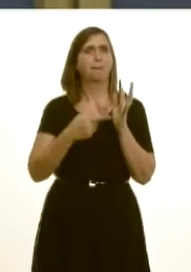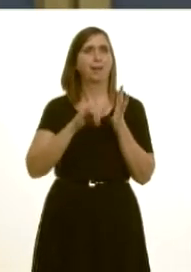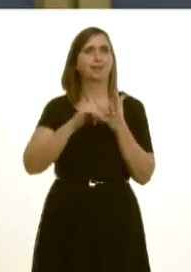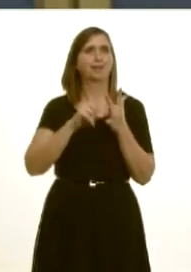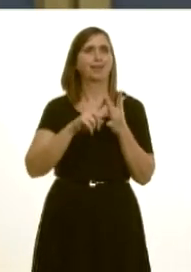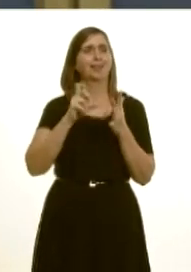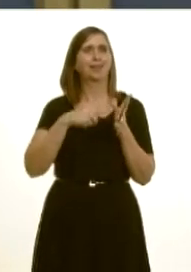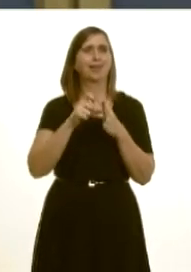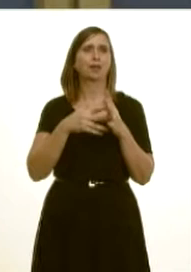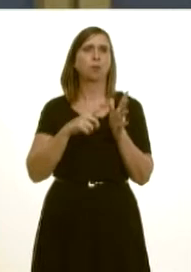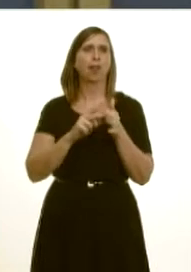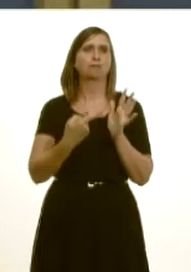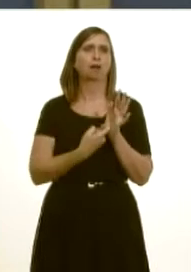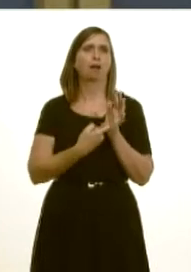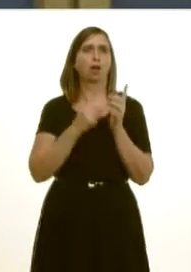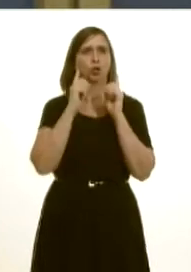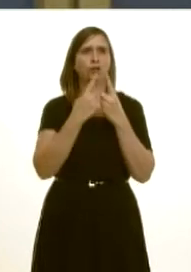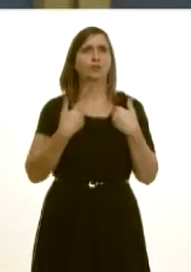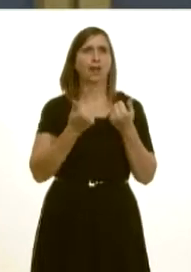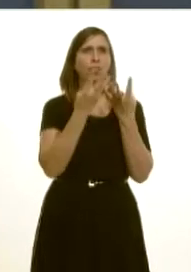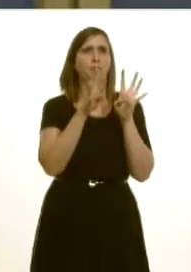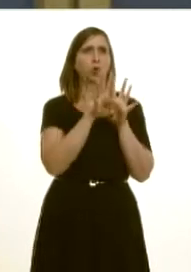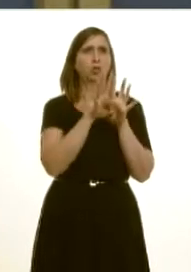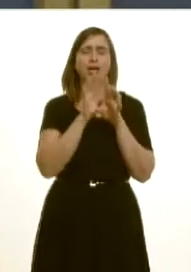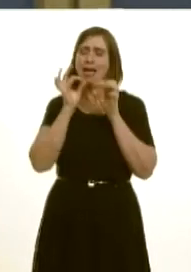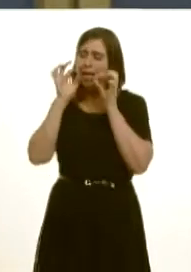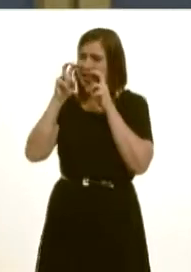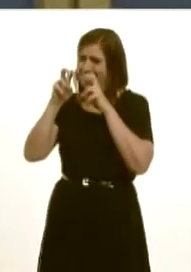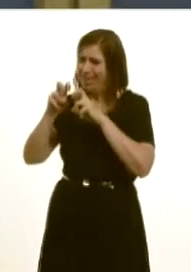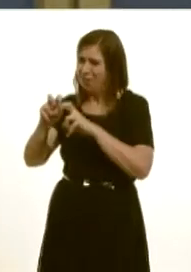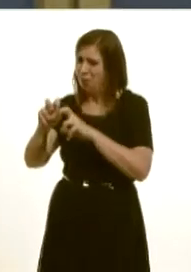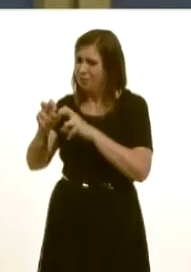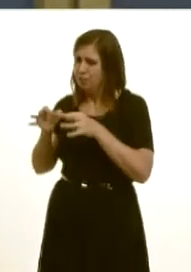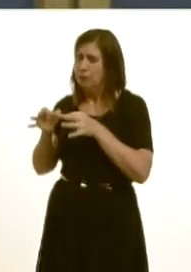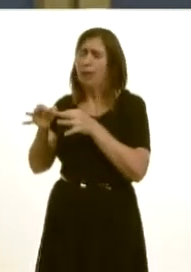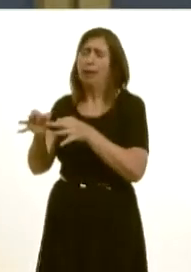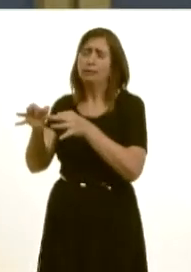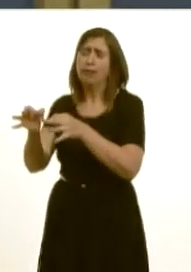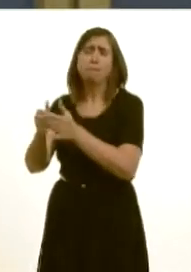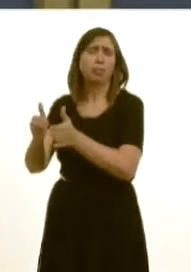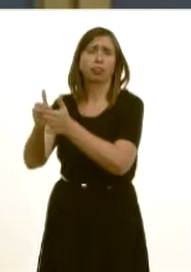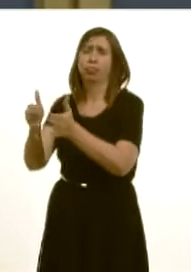Local Health Board. The inquest was delayed by many, many months because of delays in